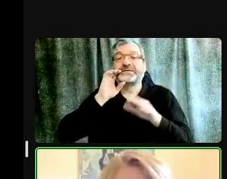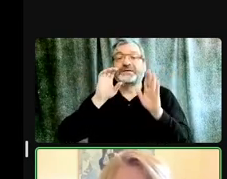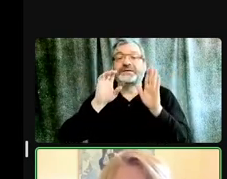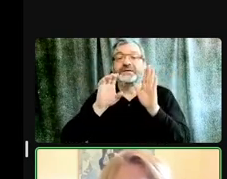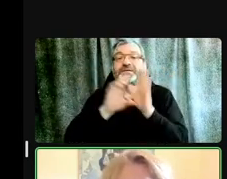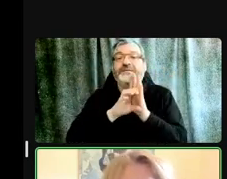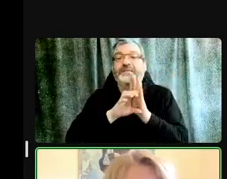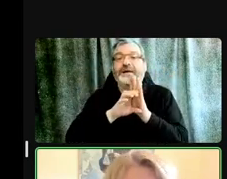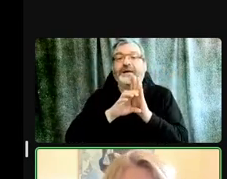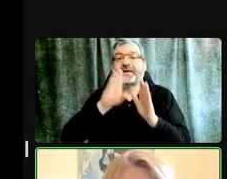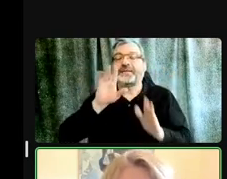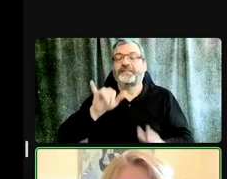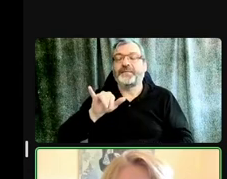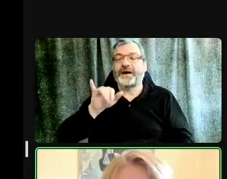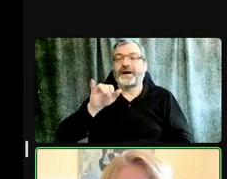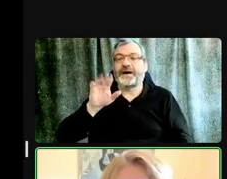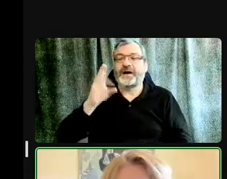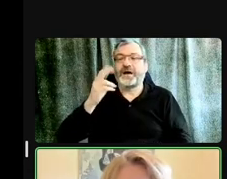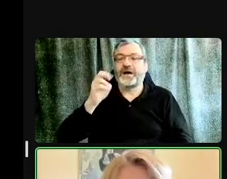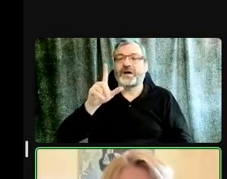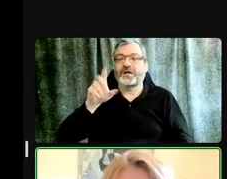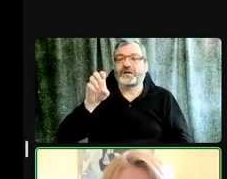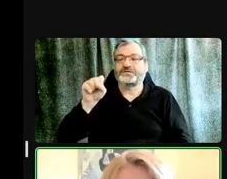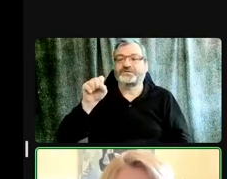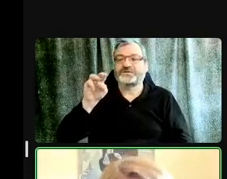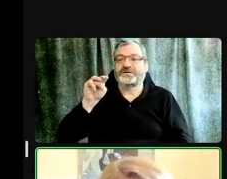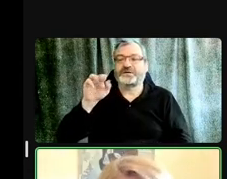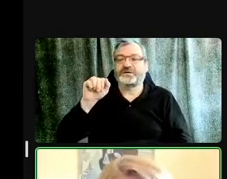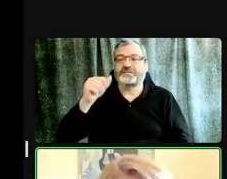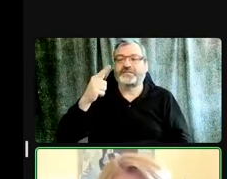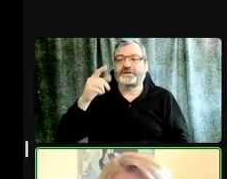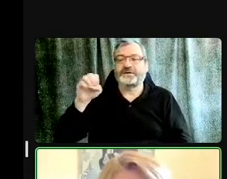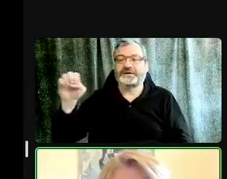And what you see here is a detail